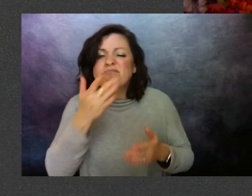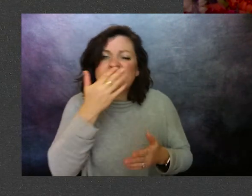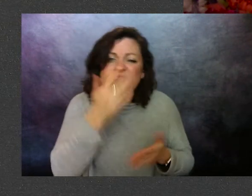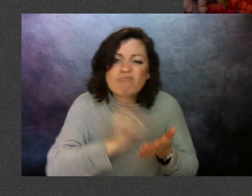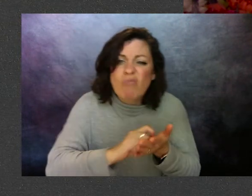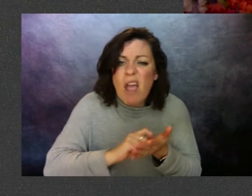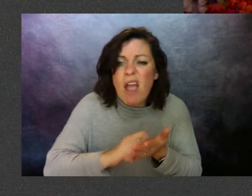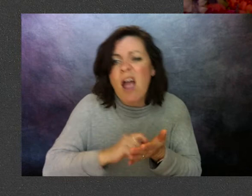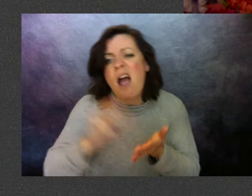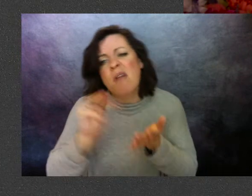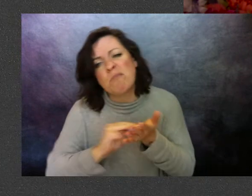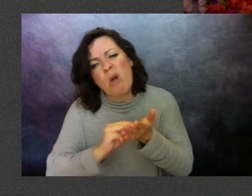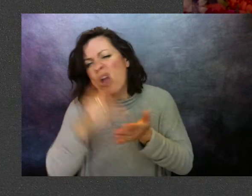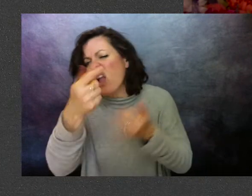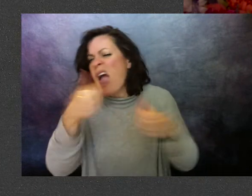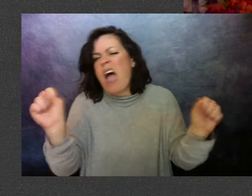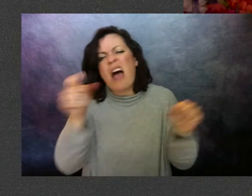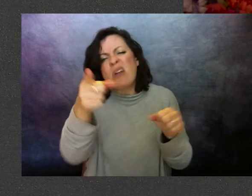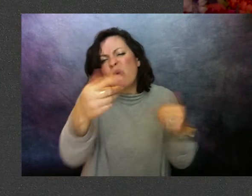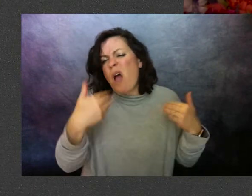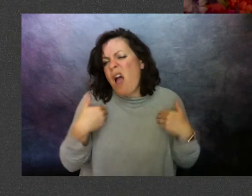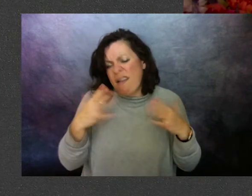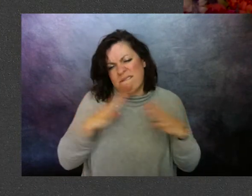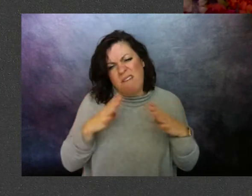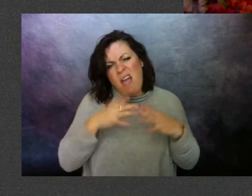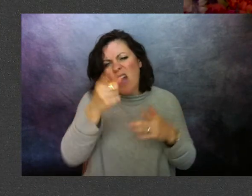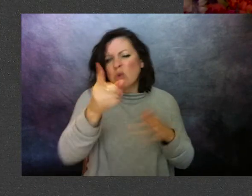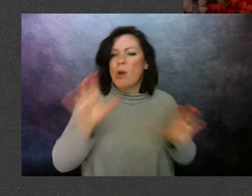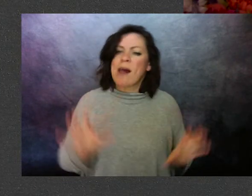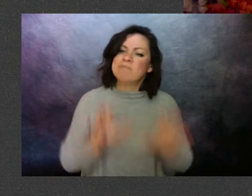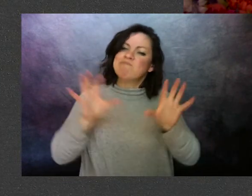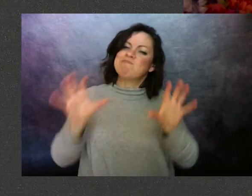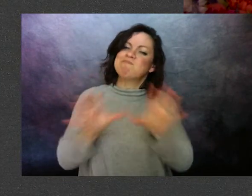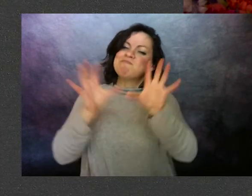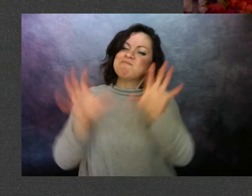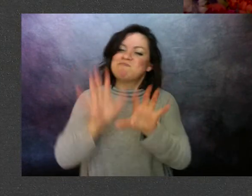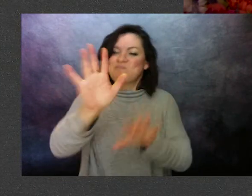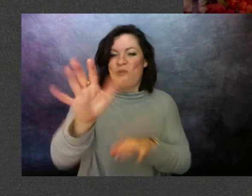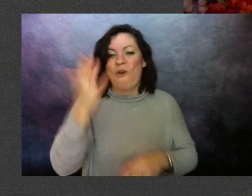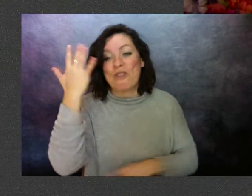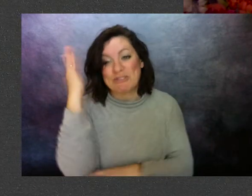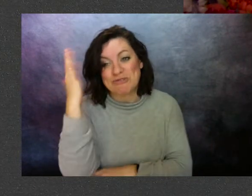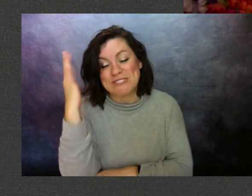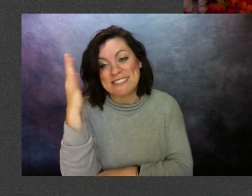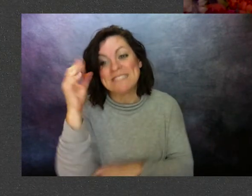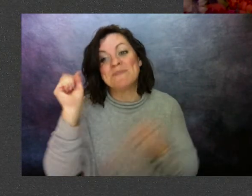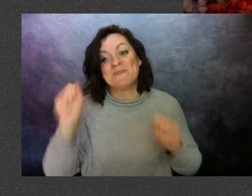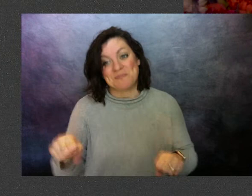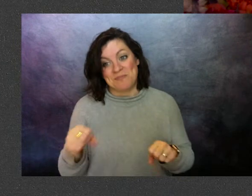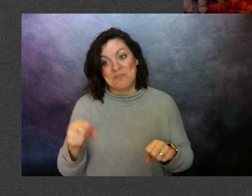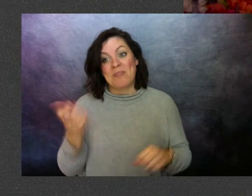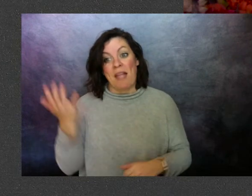or whatever you have to decorate the scenery around my tree. And now that I have my hand print leaf tree,